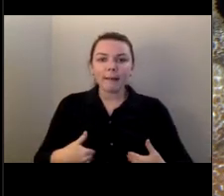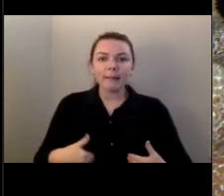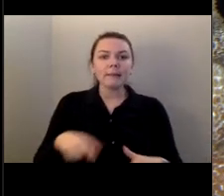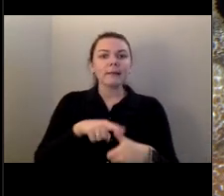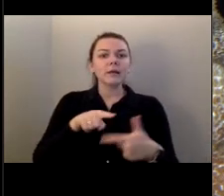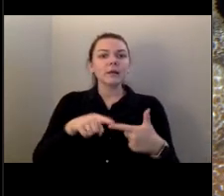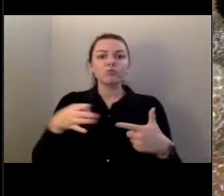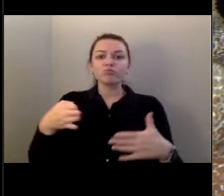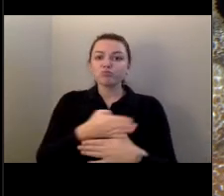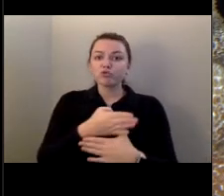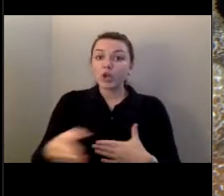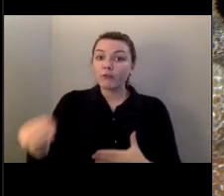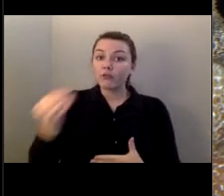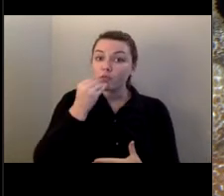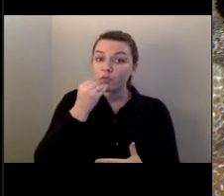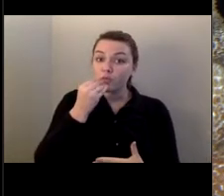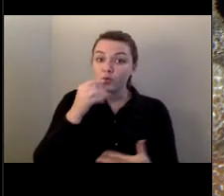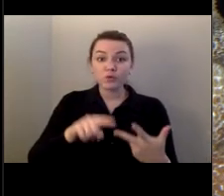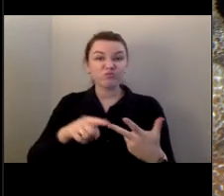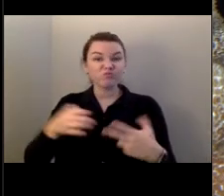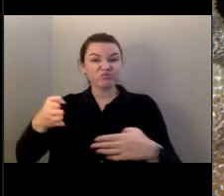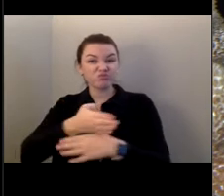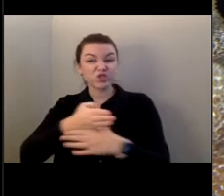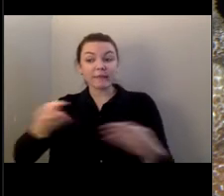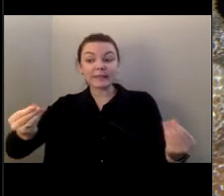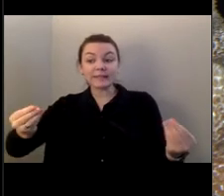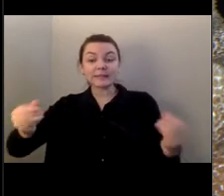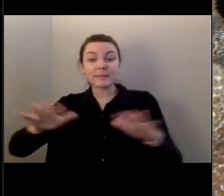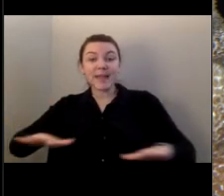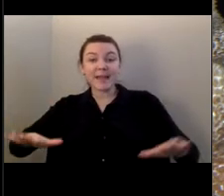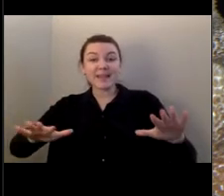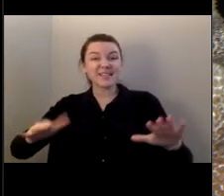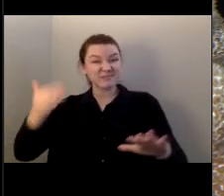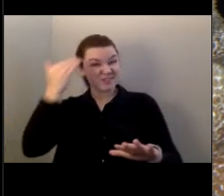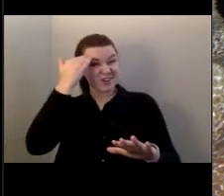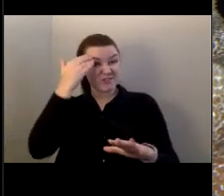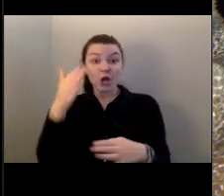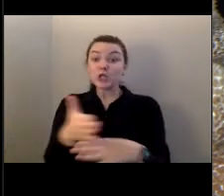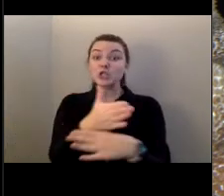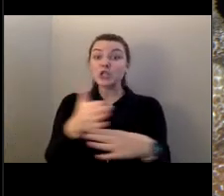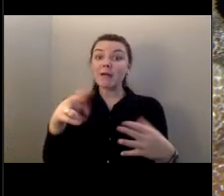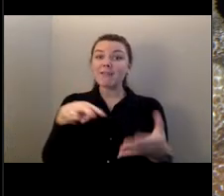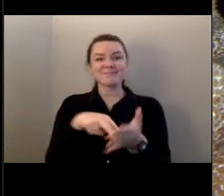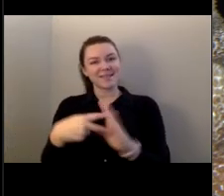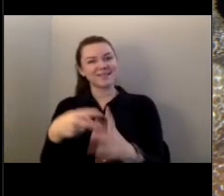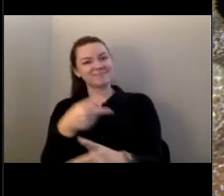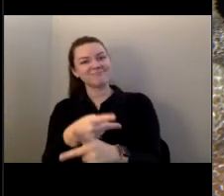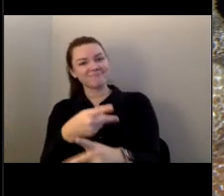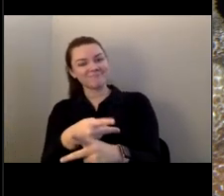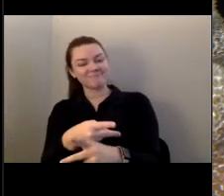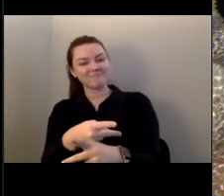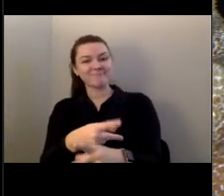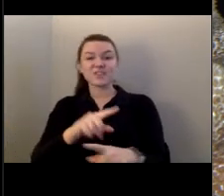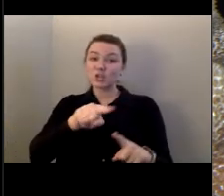And like we know, sharing is caring, right? Even after a polyp has died, the shell remains